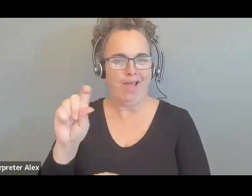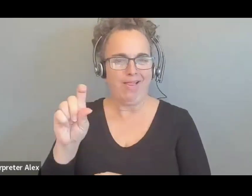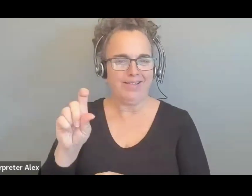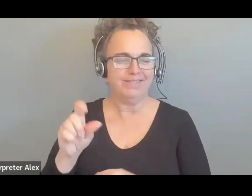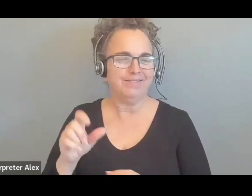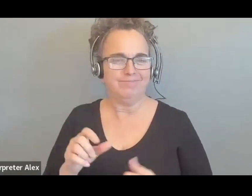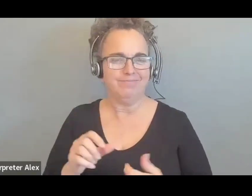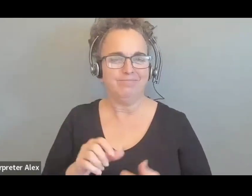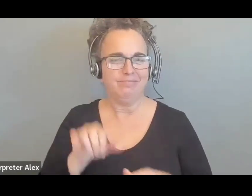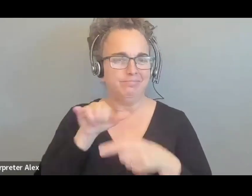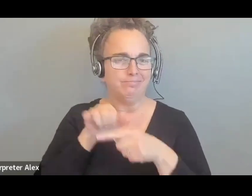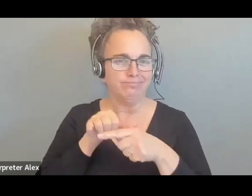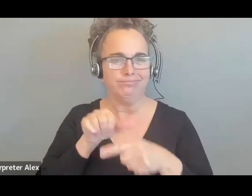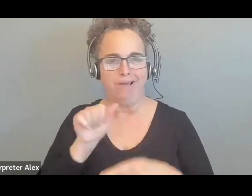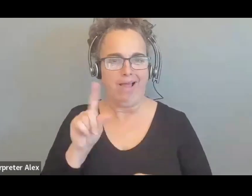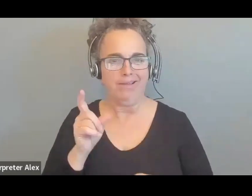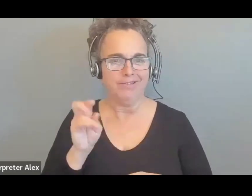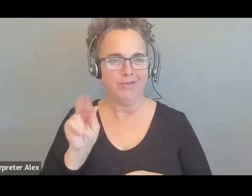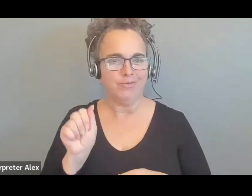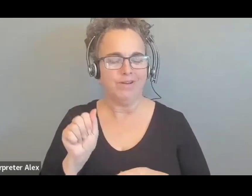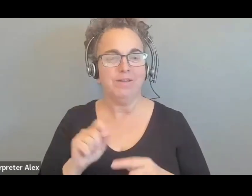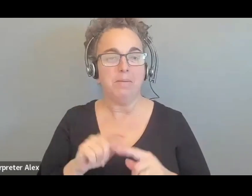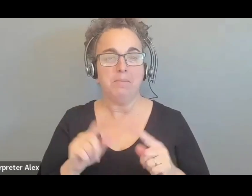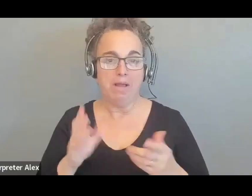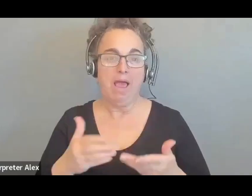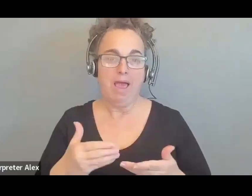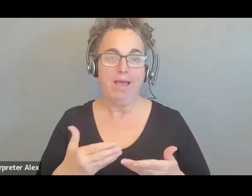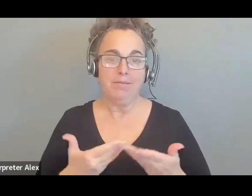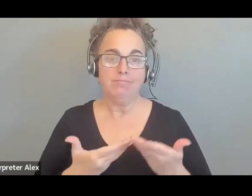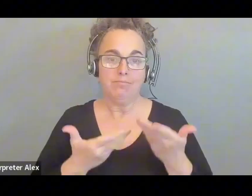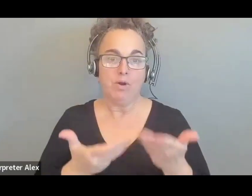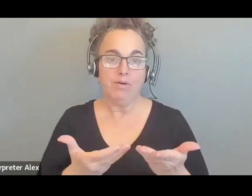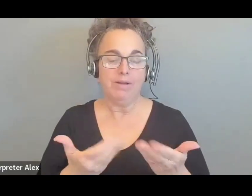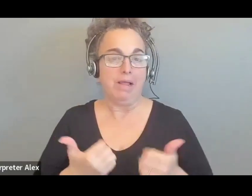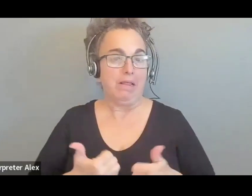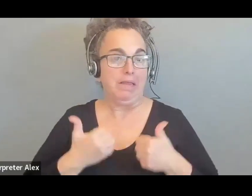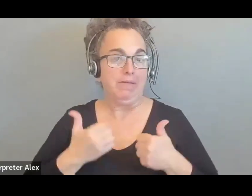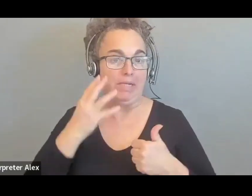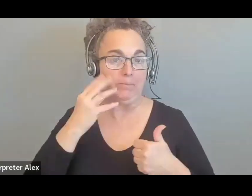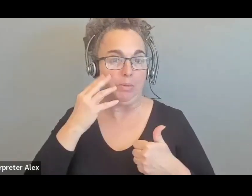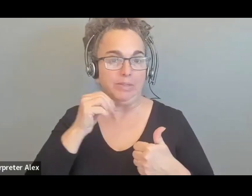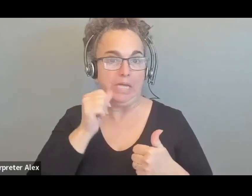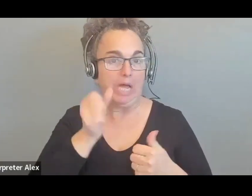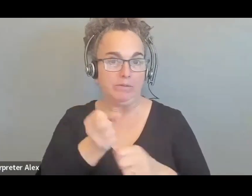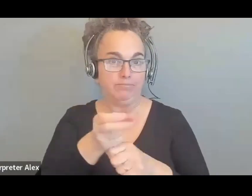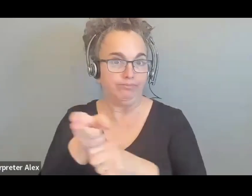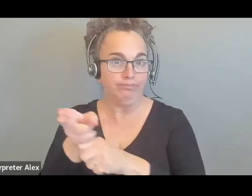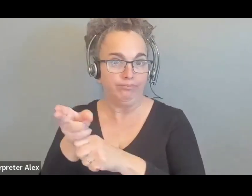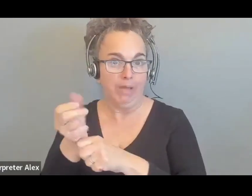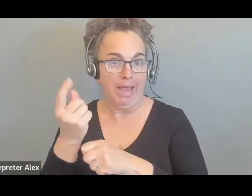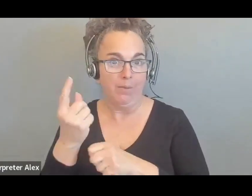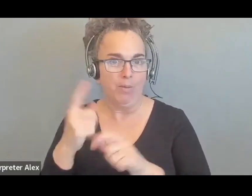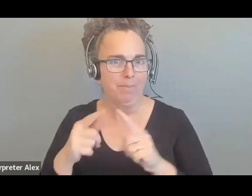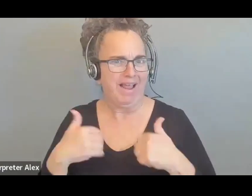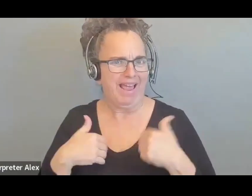And I do bring lived experience, so not to be outdone by anybody here, but I have like five disabilities